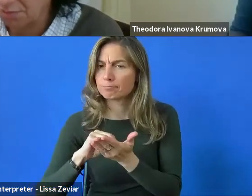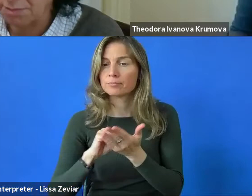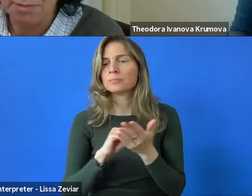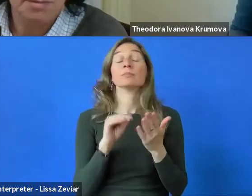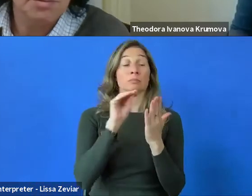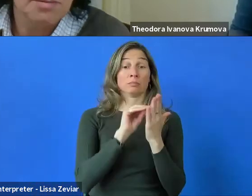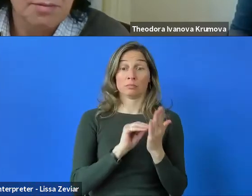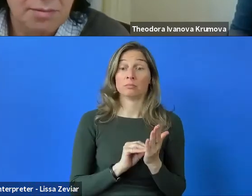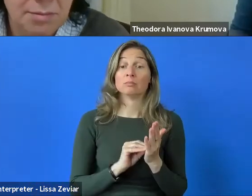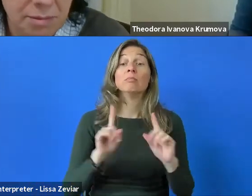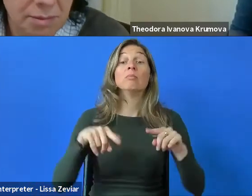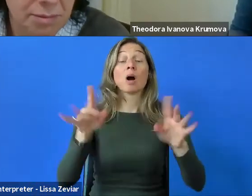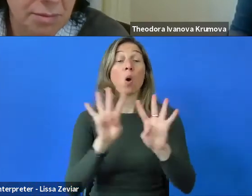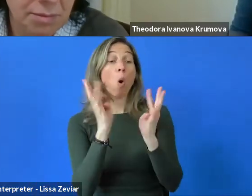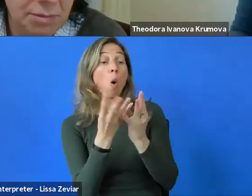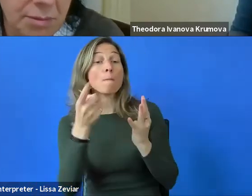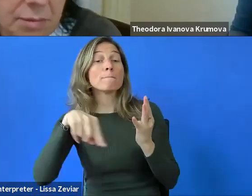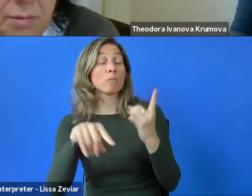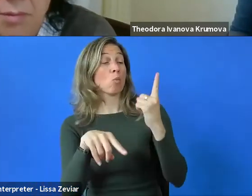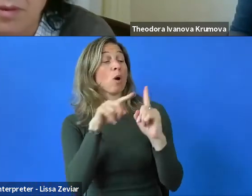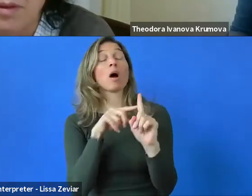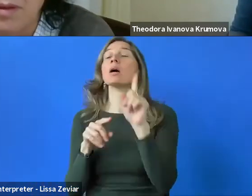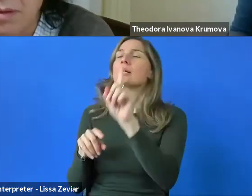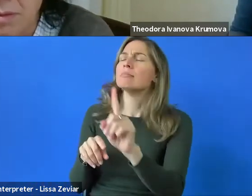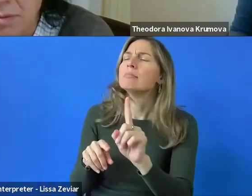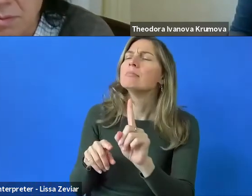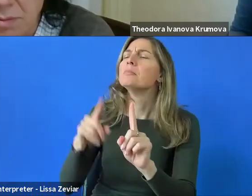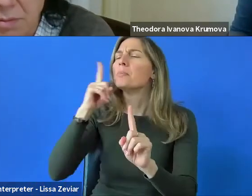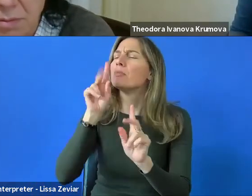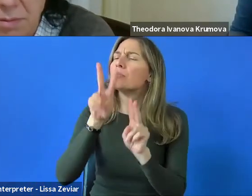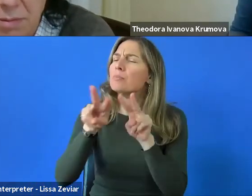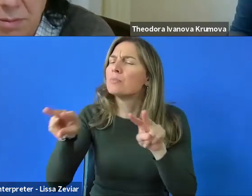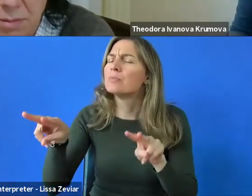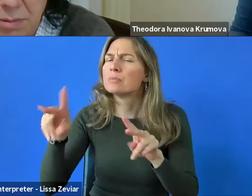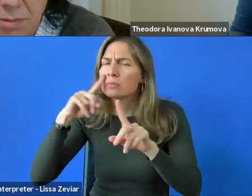to conduct the inquiry and the committee transmits